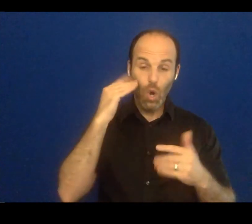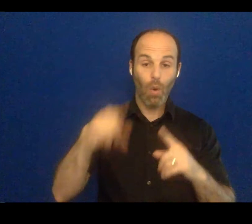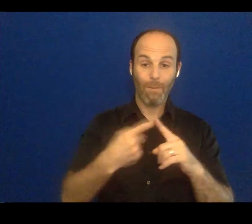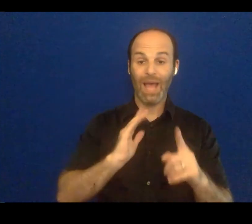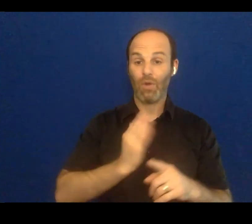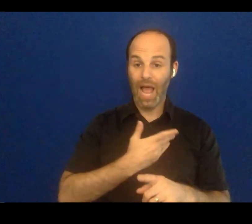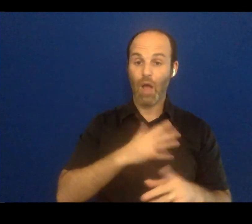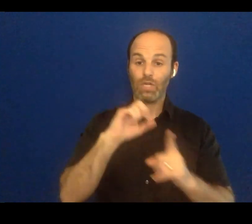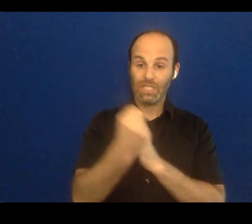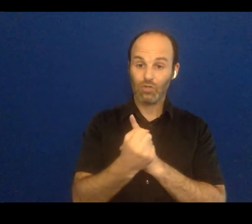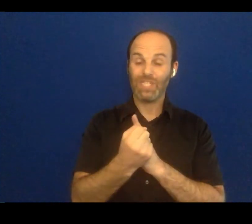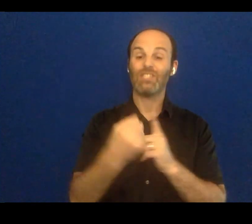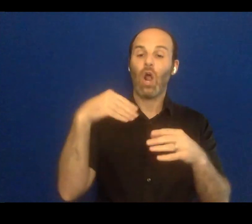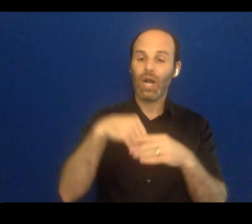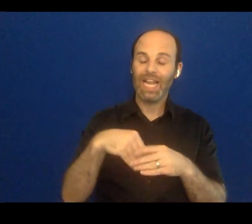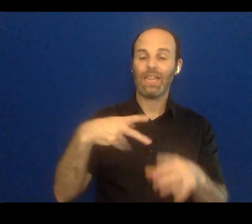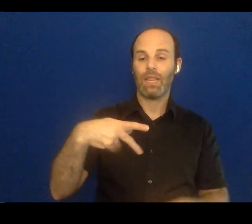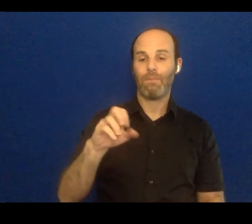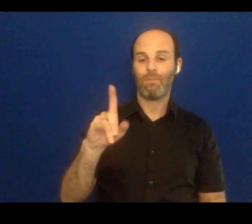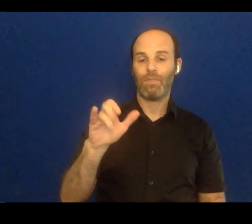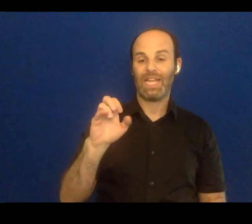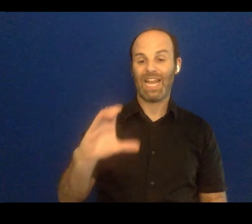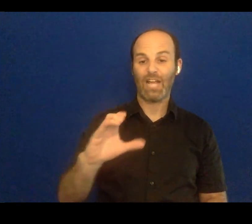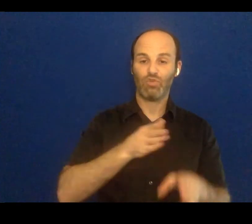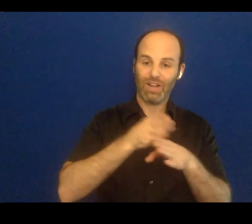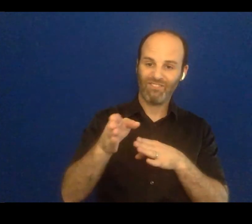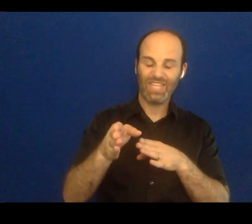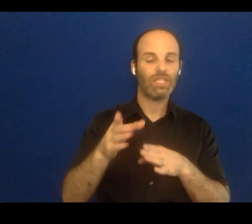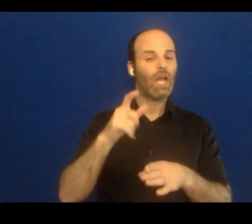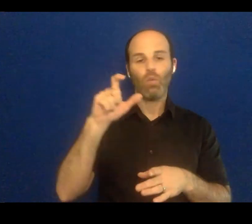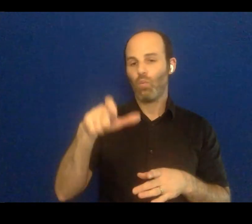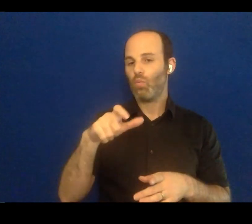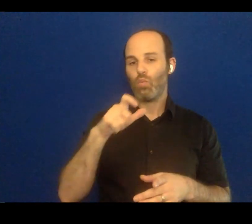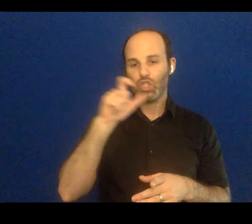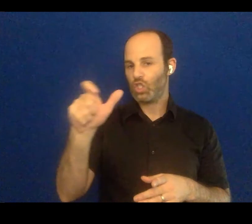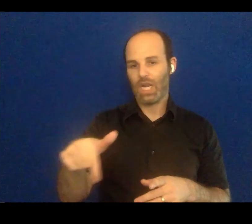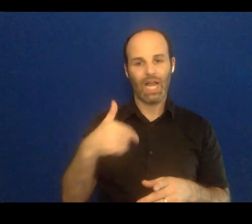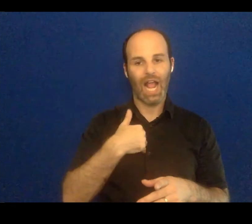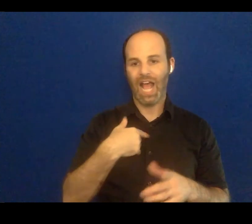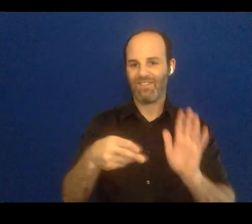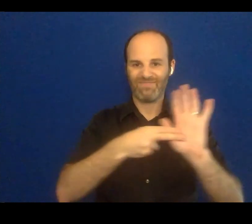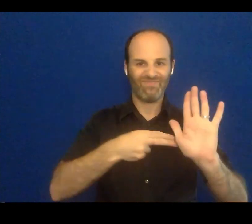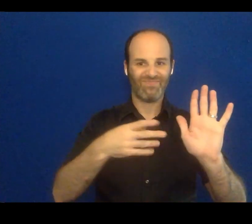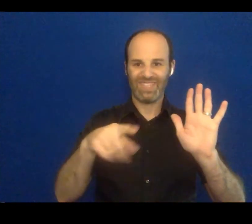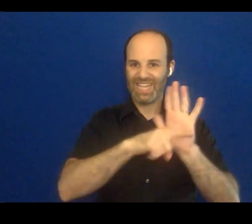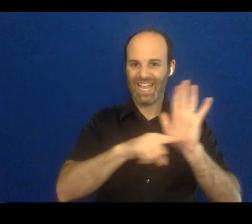THE PEDIATRIC FIELD AND THERE SHOULD BE NO STIGMA. WE DIDN'T TALK ABOUT THE